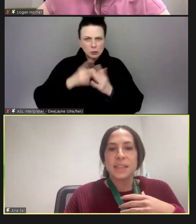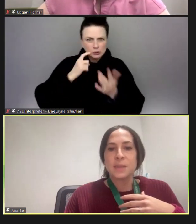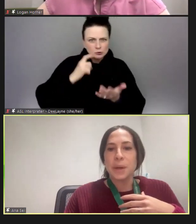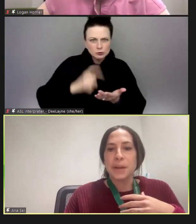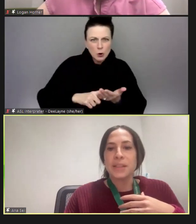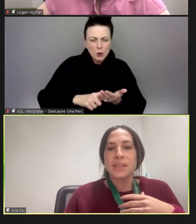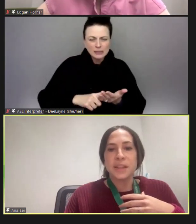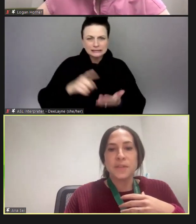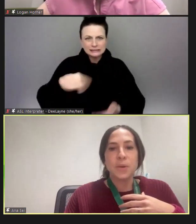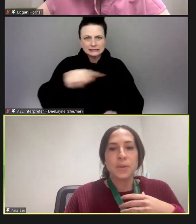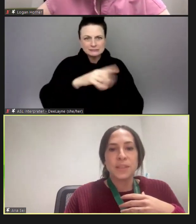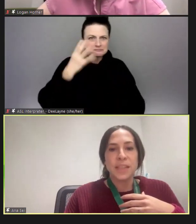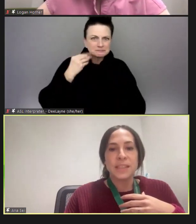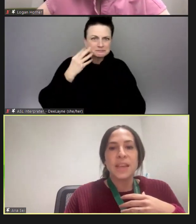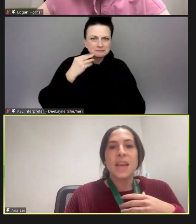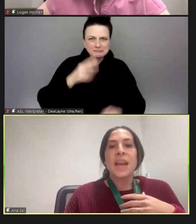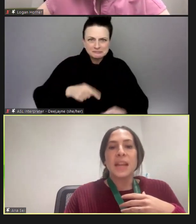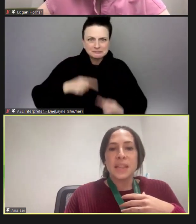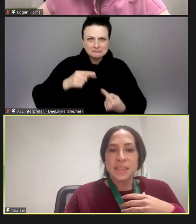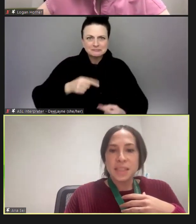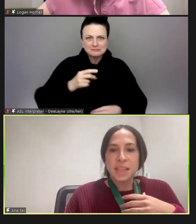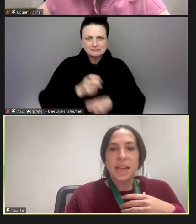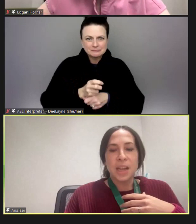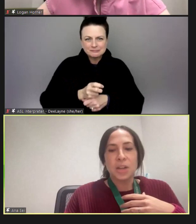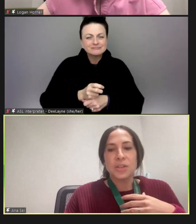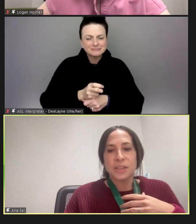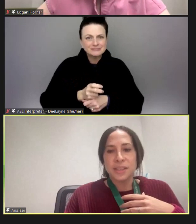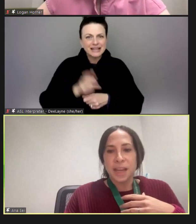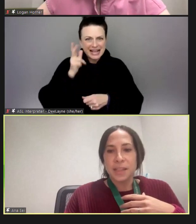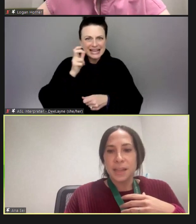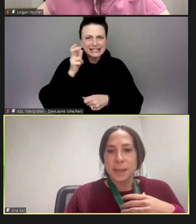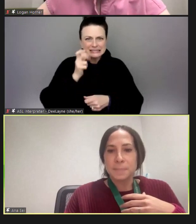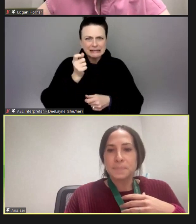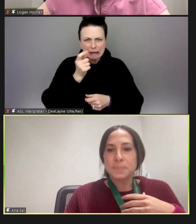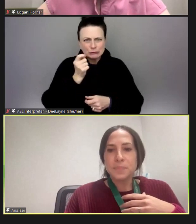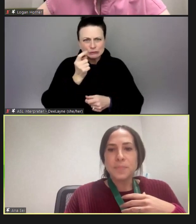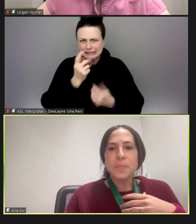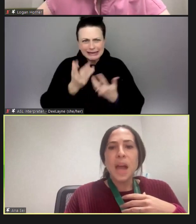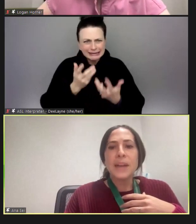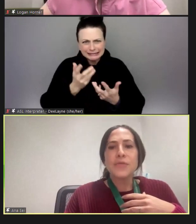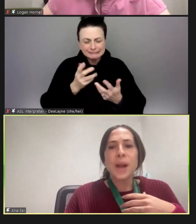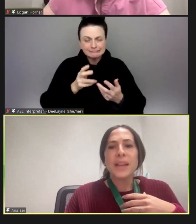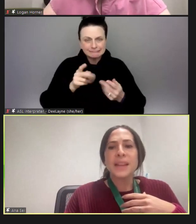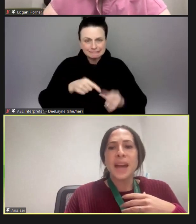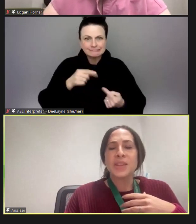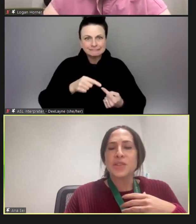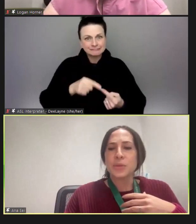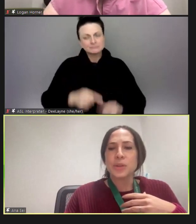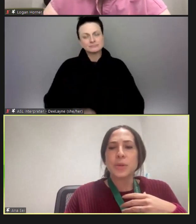experience difficulties in listening and